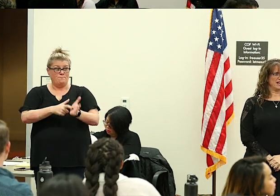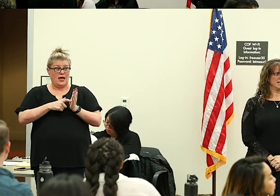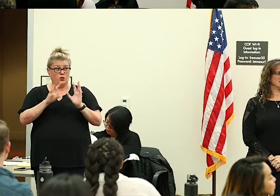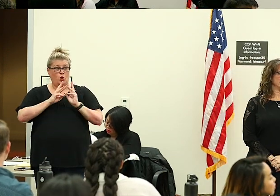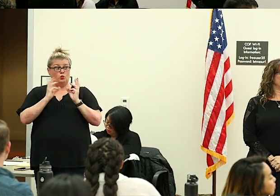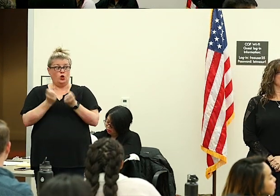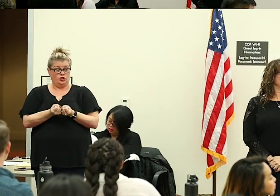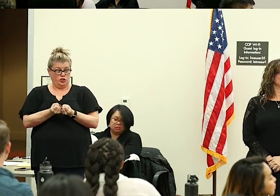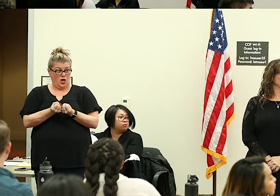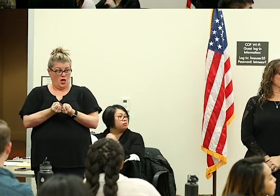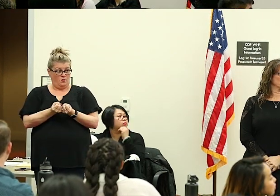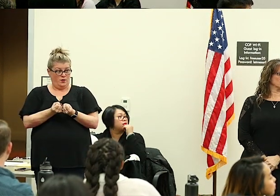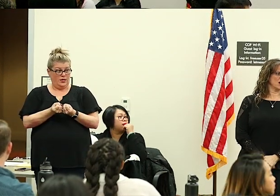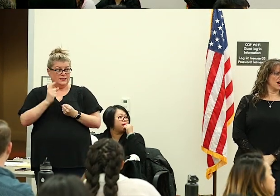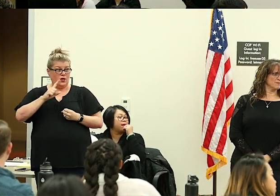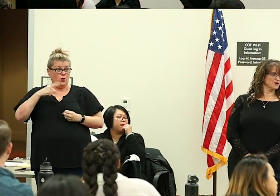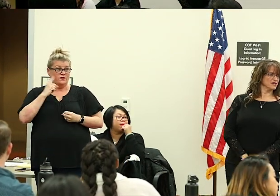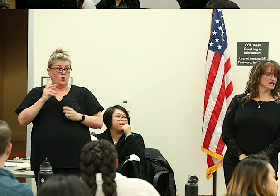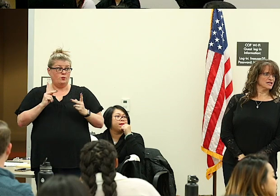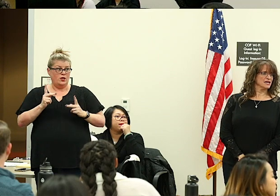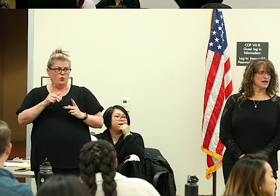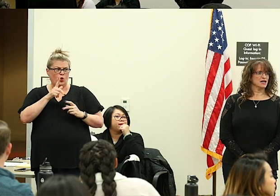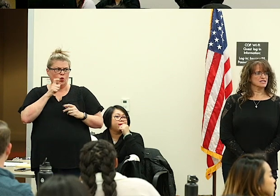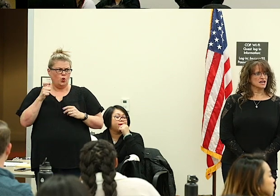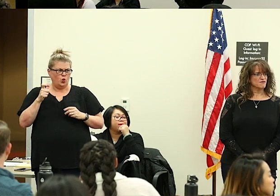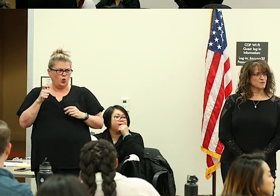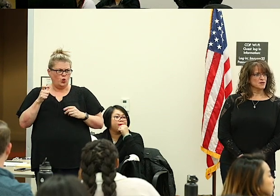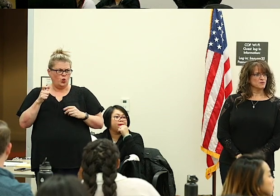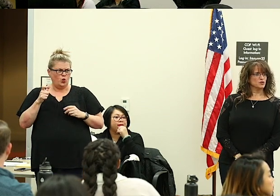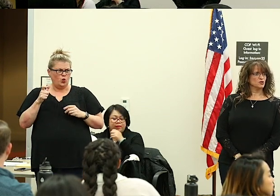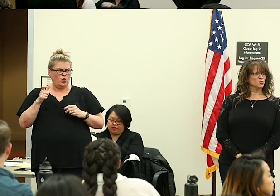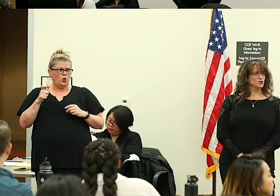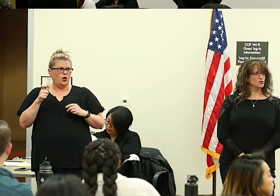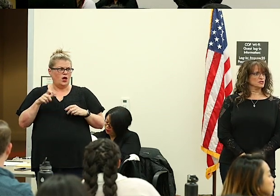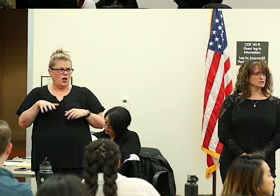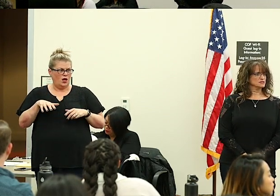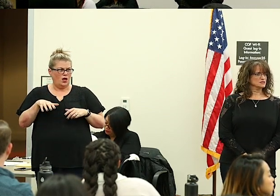[Attendee Through Translator] So that eight-hour mandatory workshop, is that for people who...